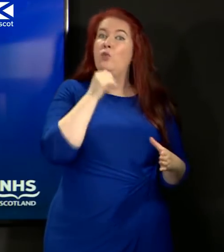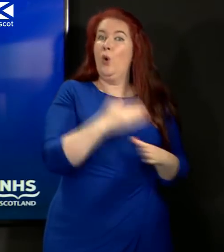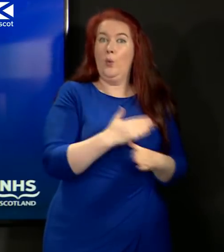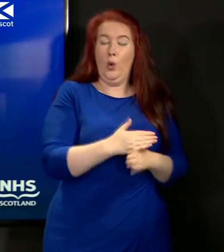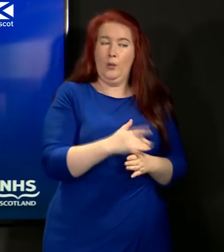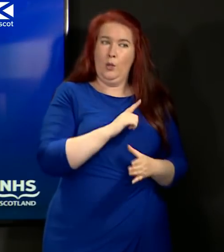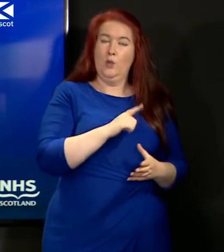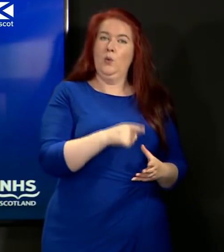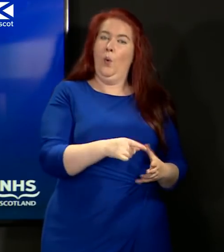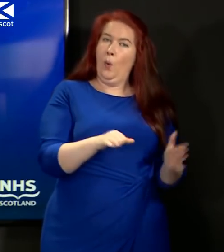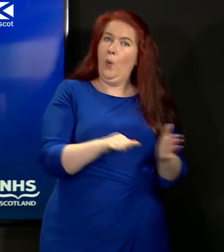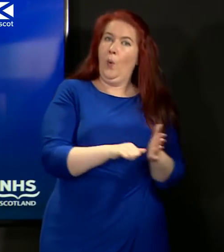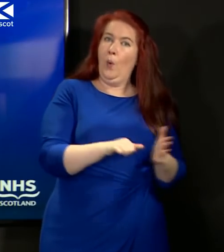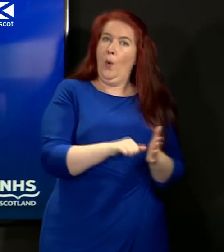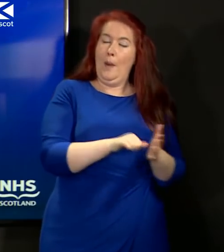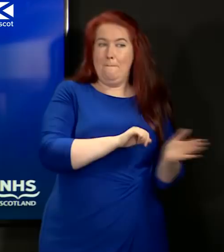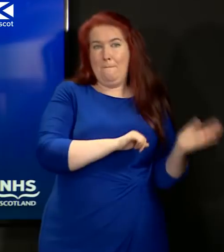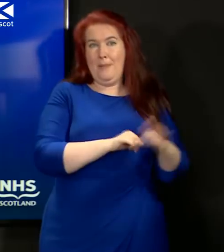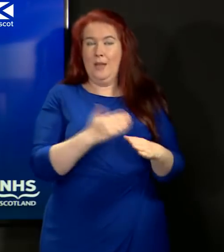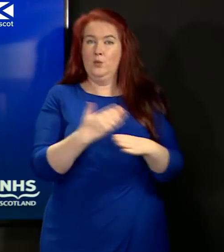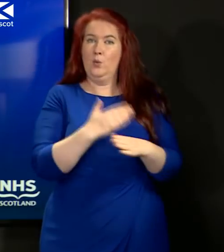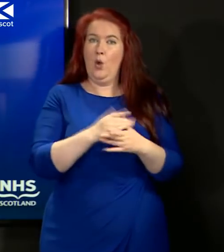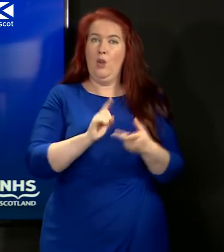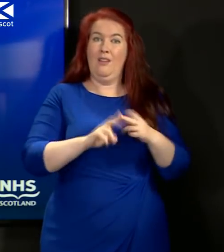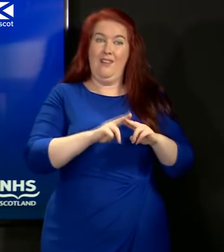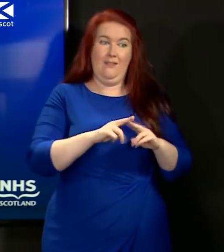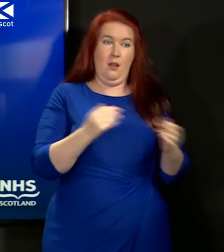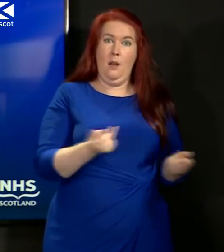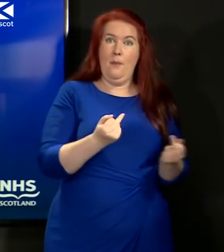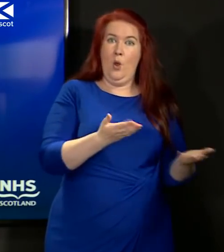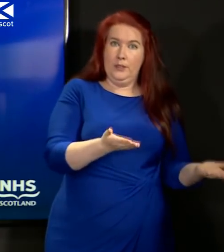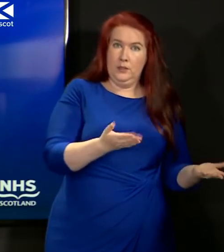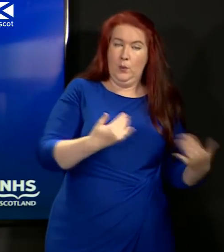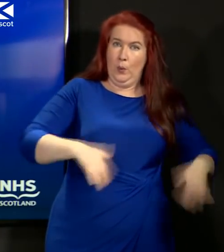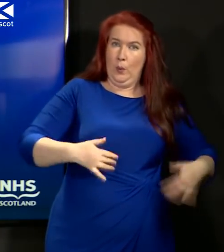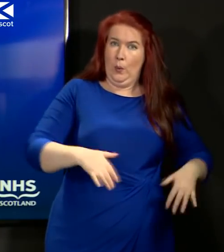a challenge and difficulty in getting them back into employment. So I know that they